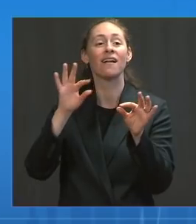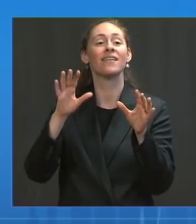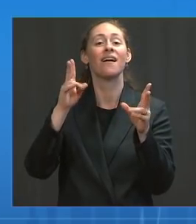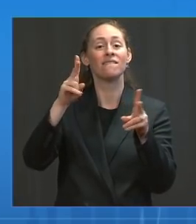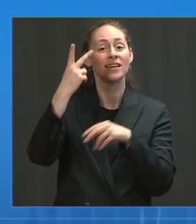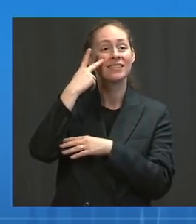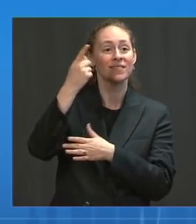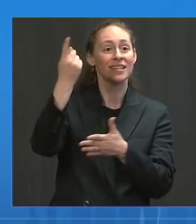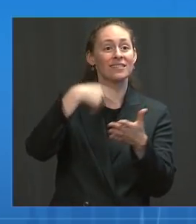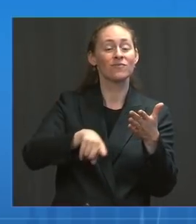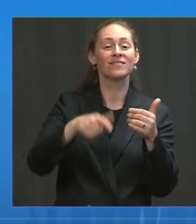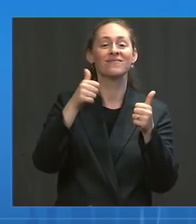Thank you.